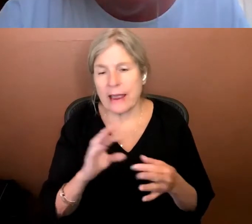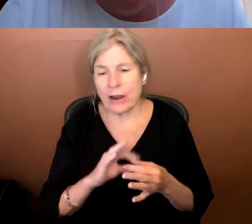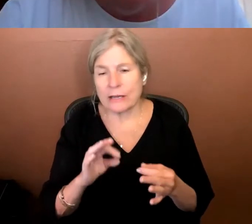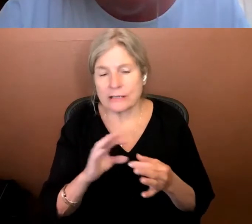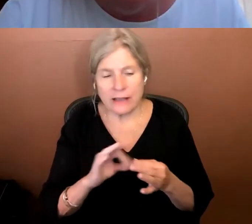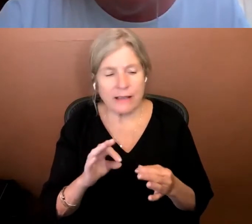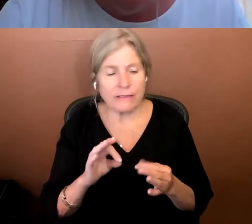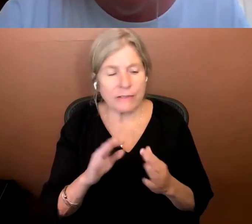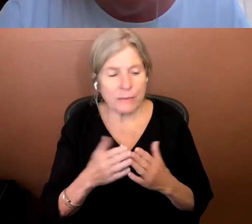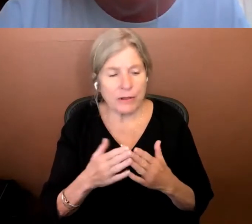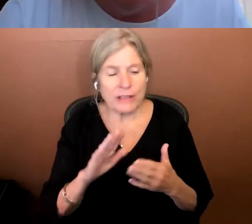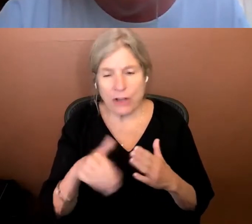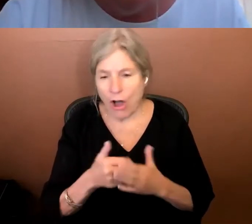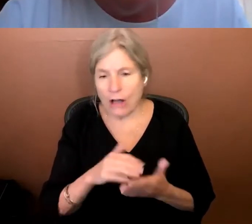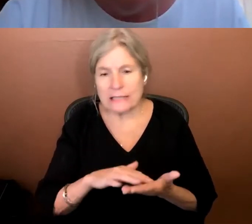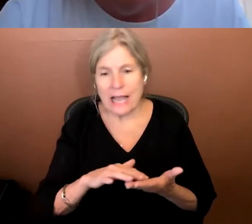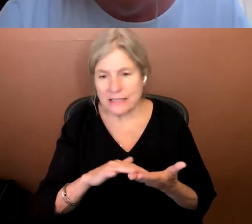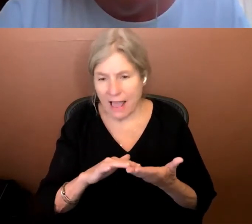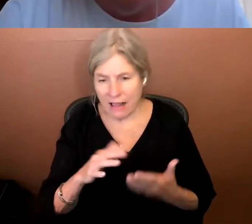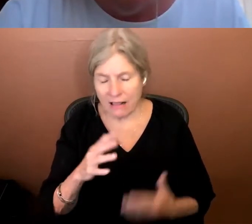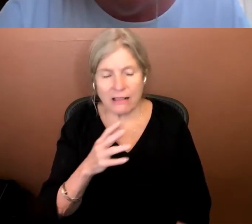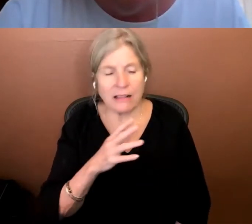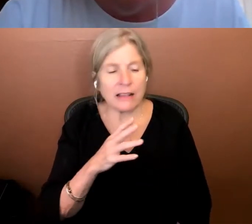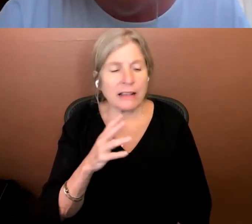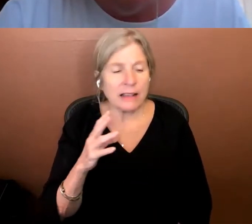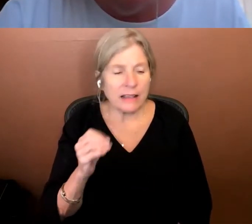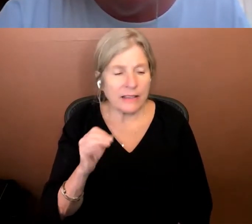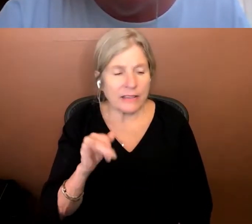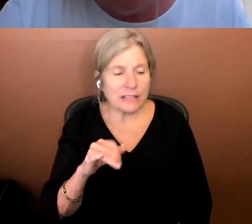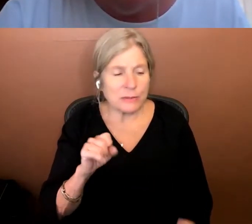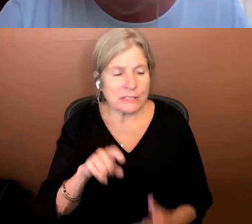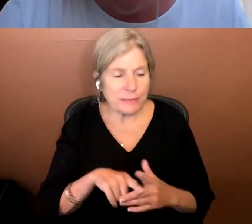all tactile. And this was the beginning of a long journey